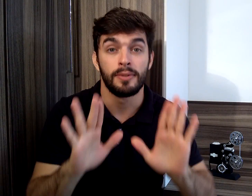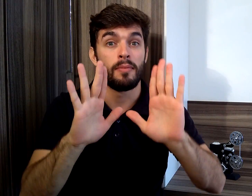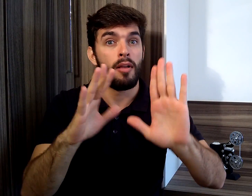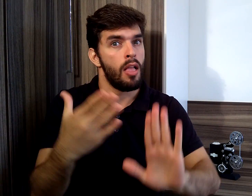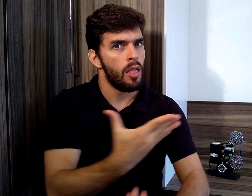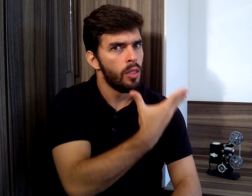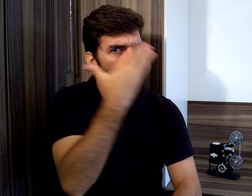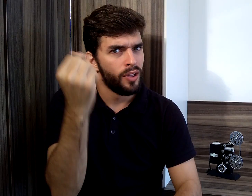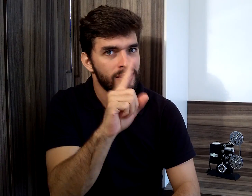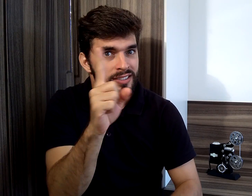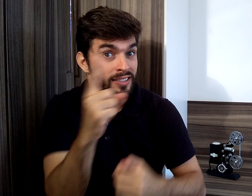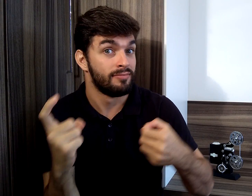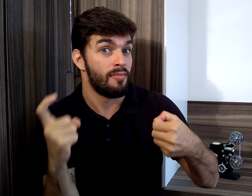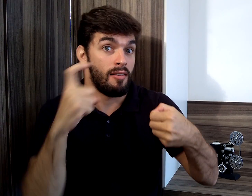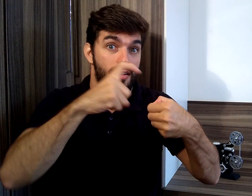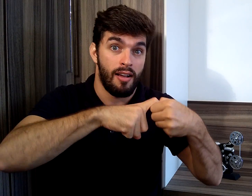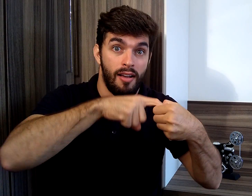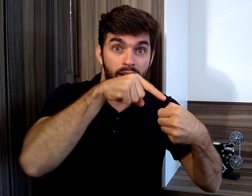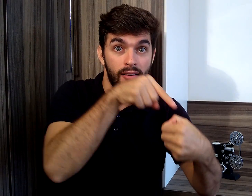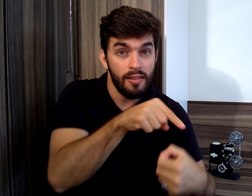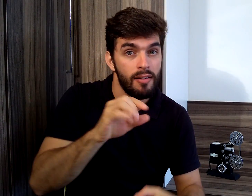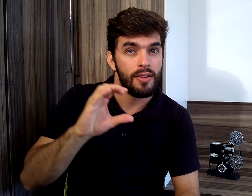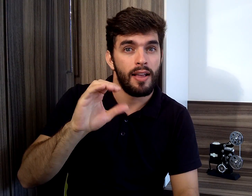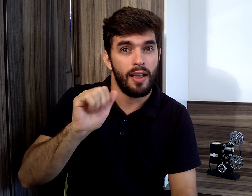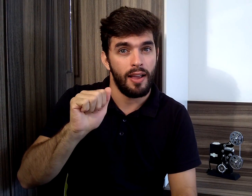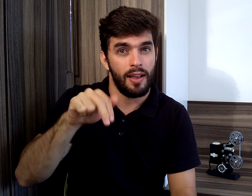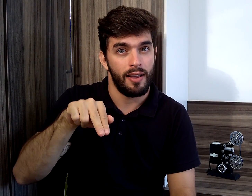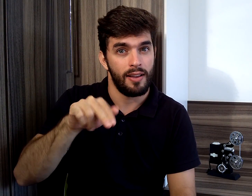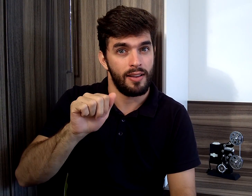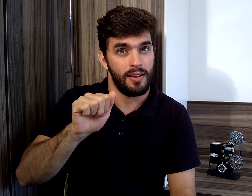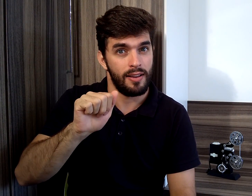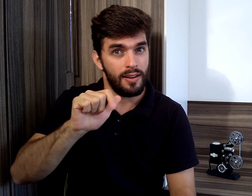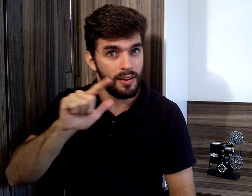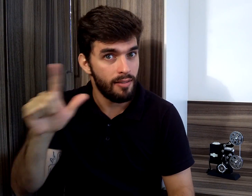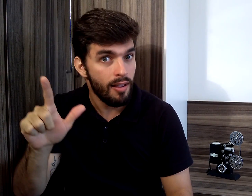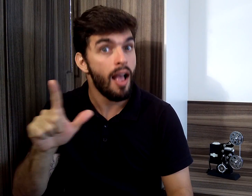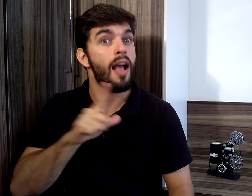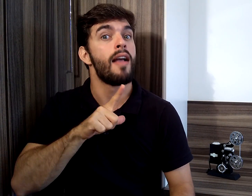And you don't forget to subscribe to the channel,